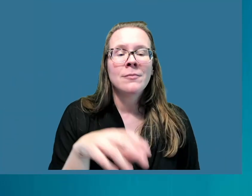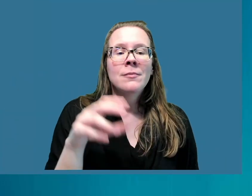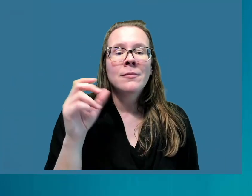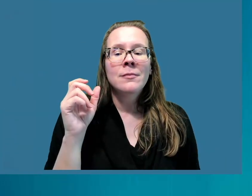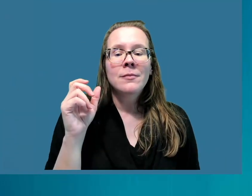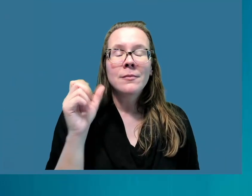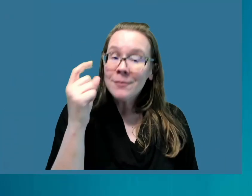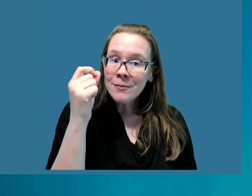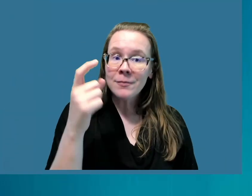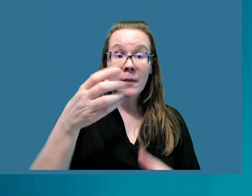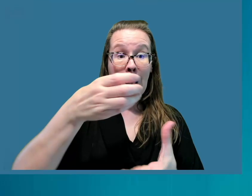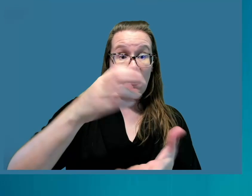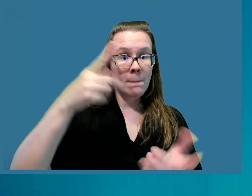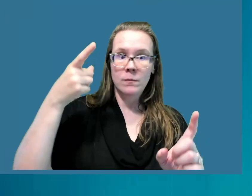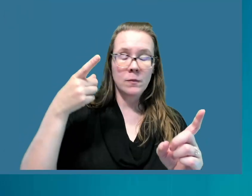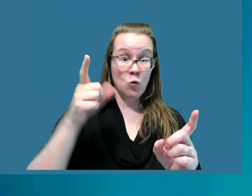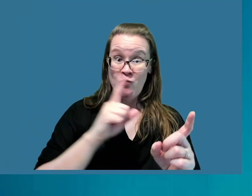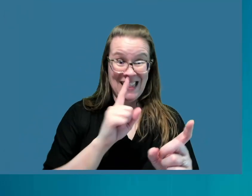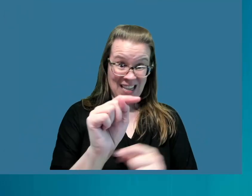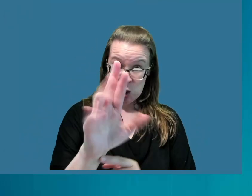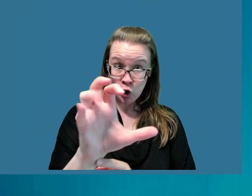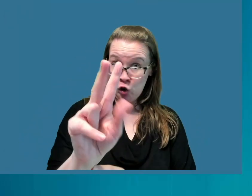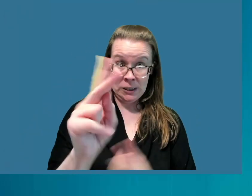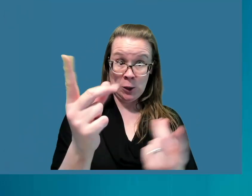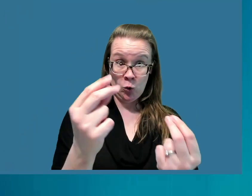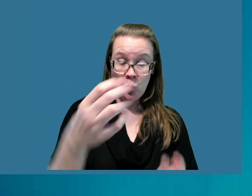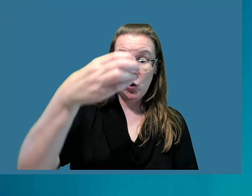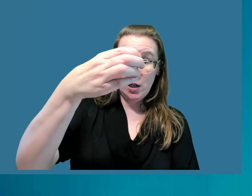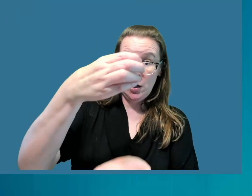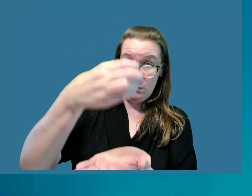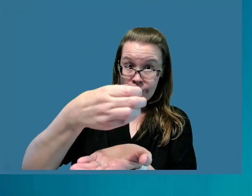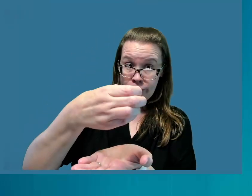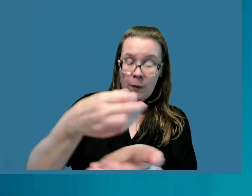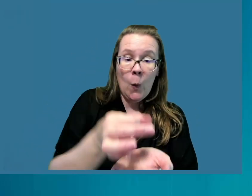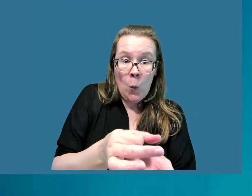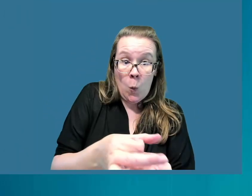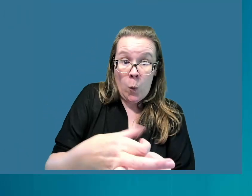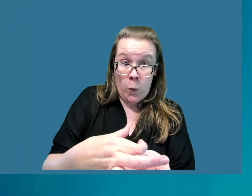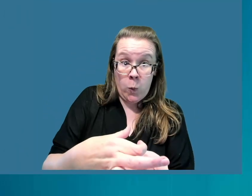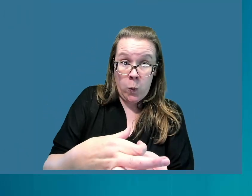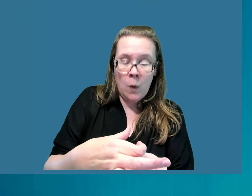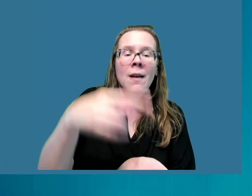um, and it ends up being super cute. The goal is, once you, um, pipe the polka dot,